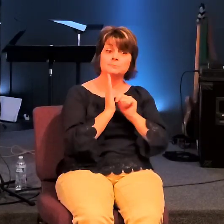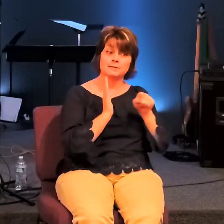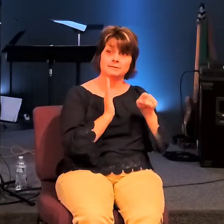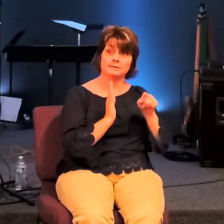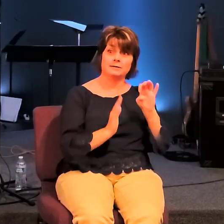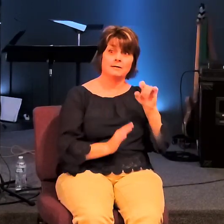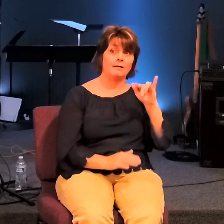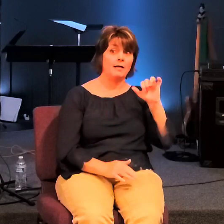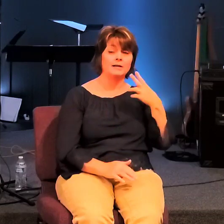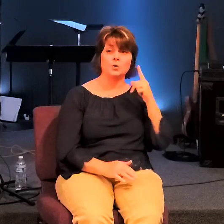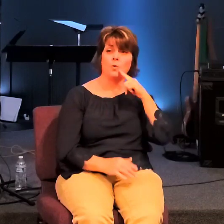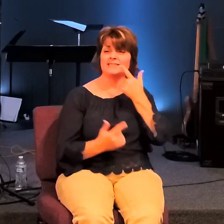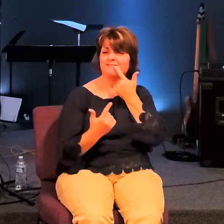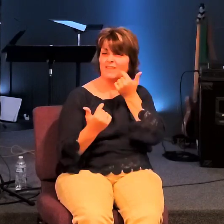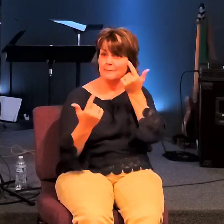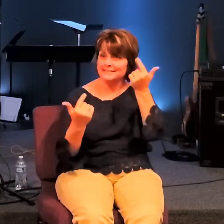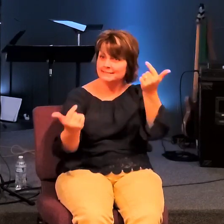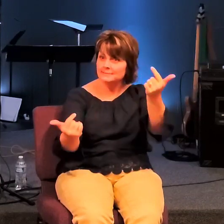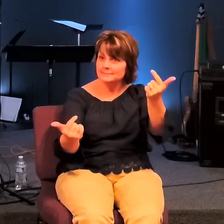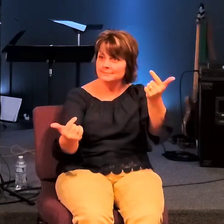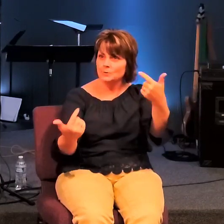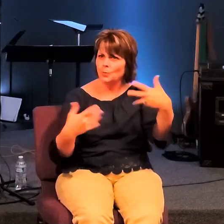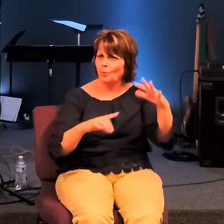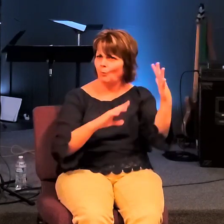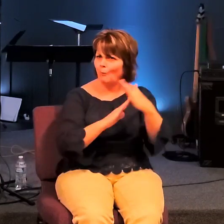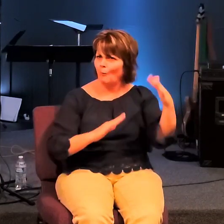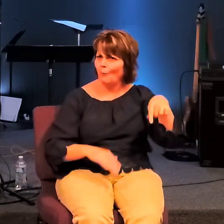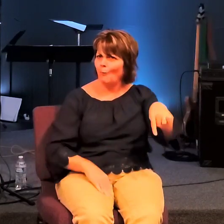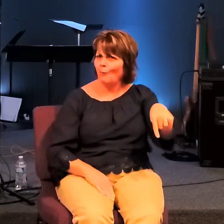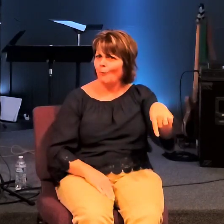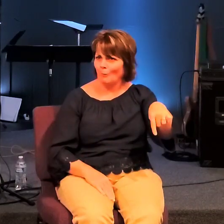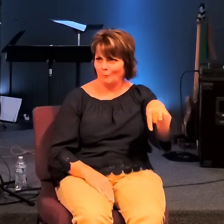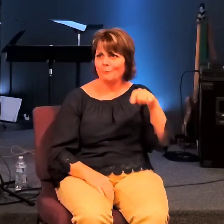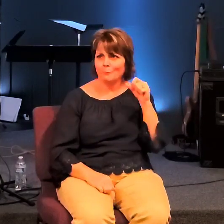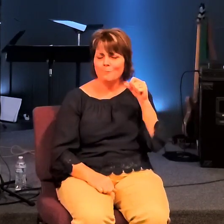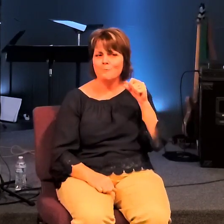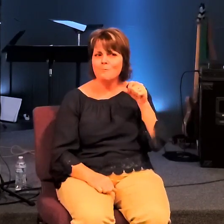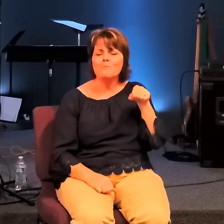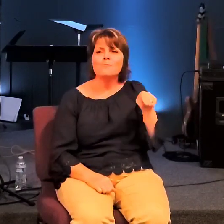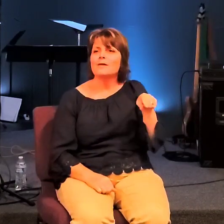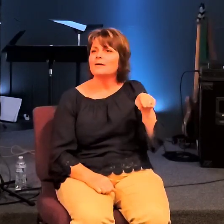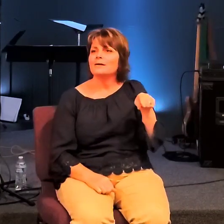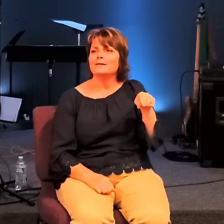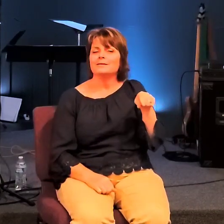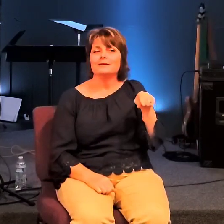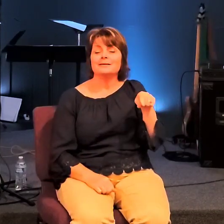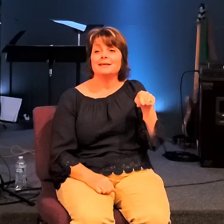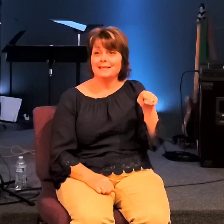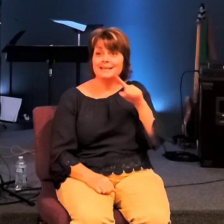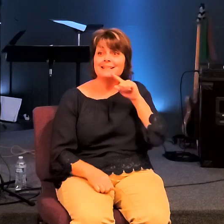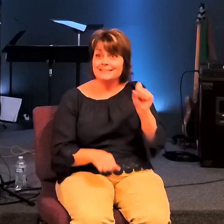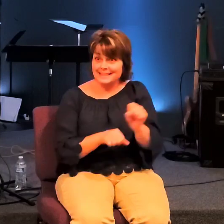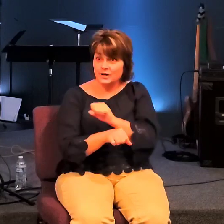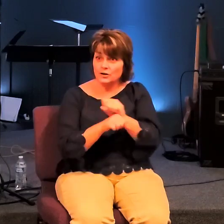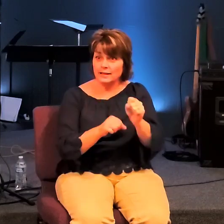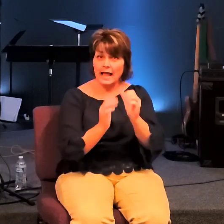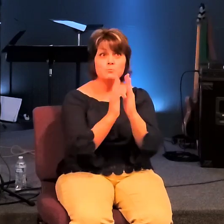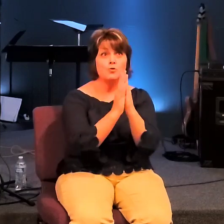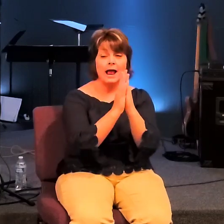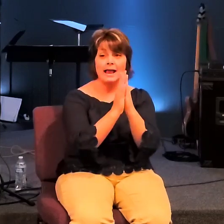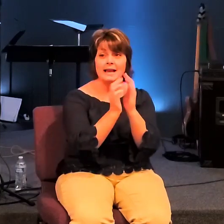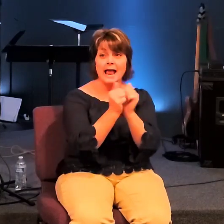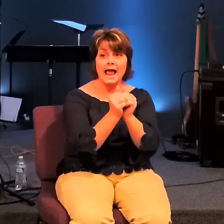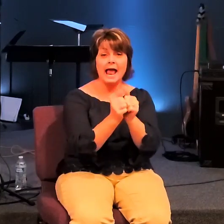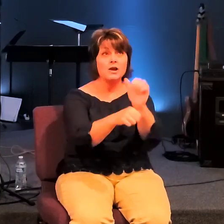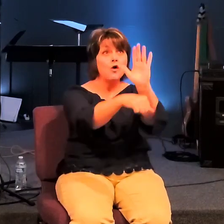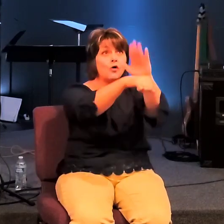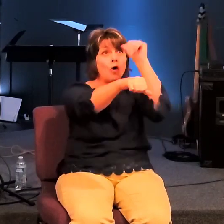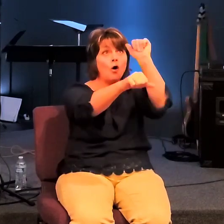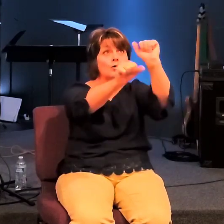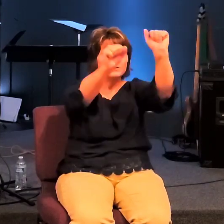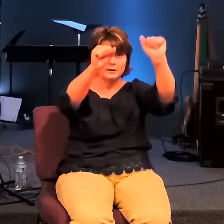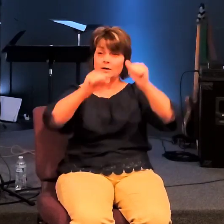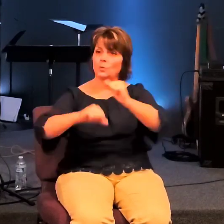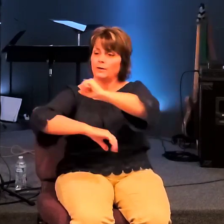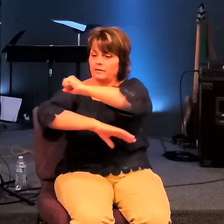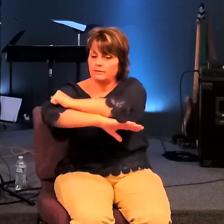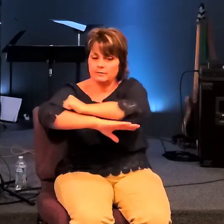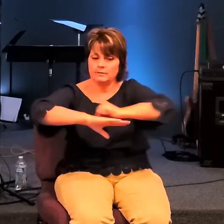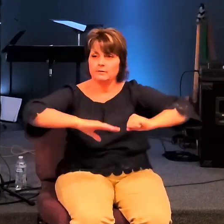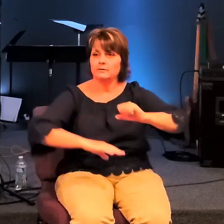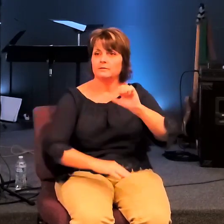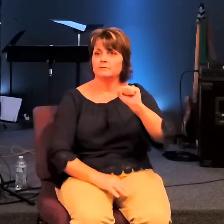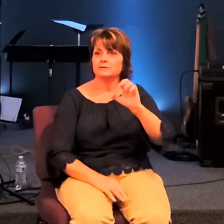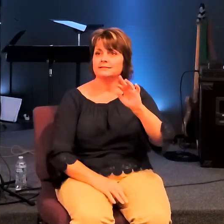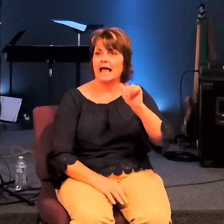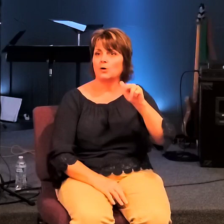rockstar he had just called down fire from heaven onto a sacrifice and then had the prophets